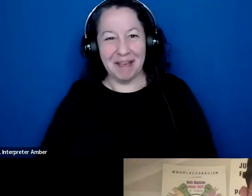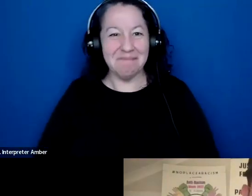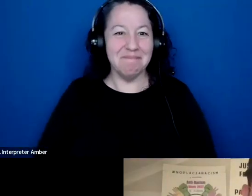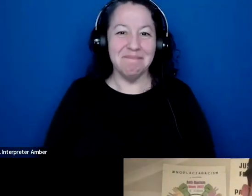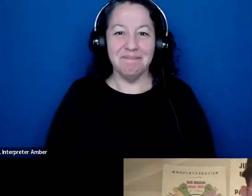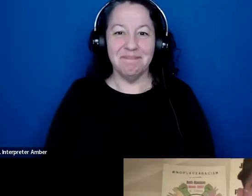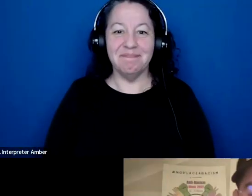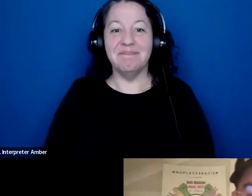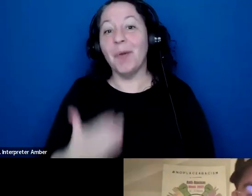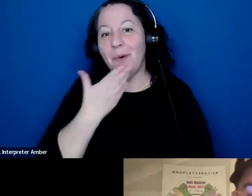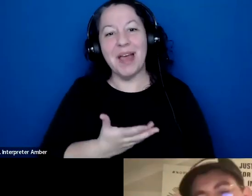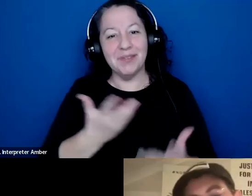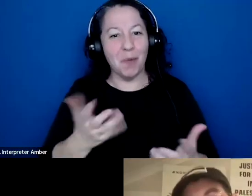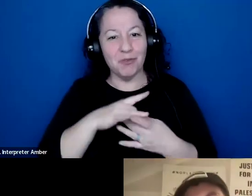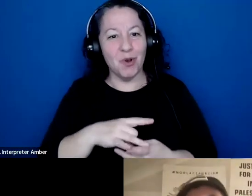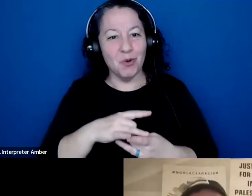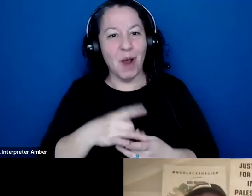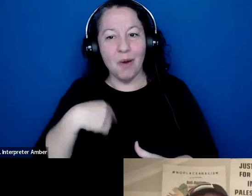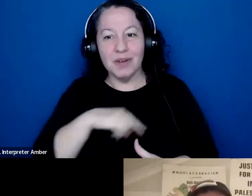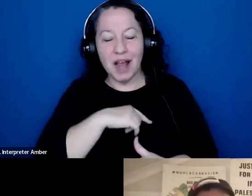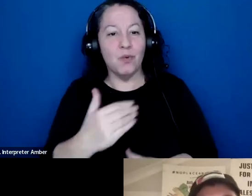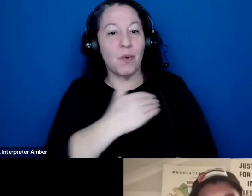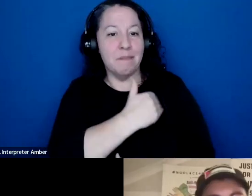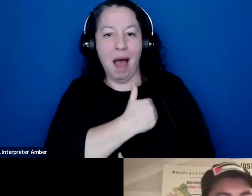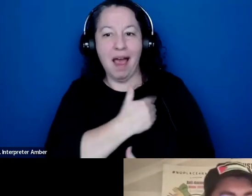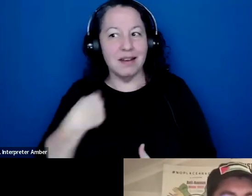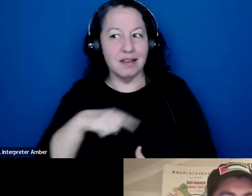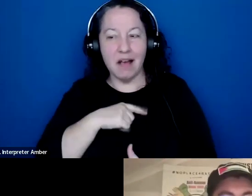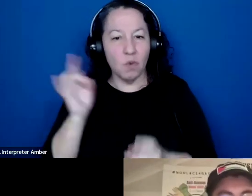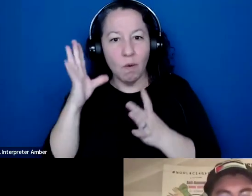Thanks so much for grounding us, you know, reminding us of the horrors, of course, that are continually